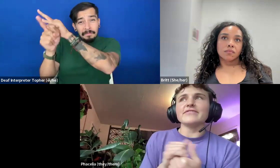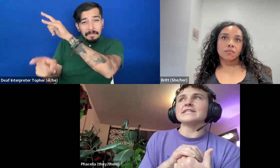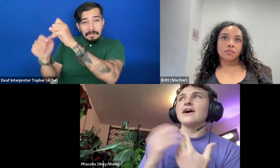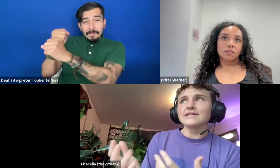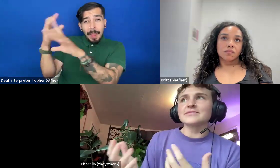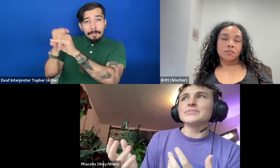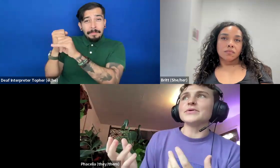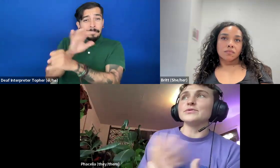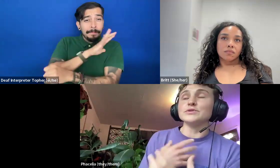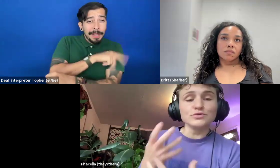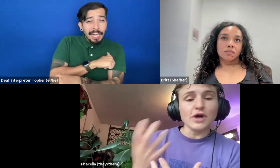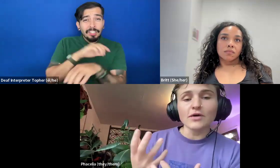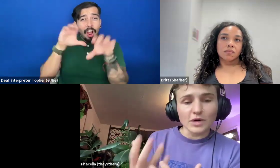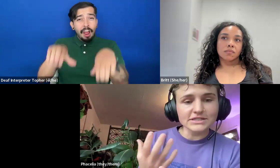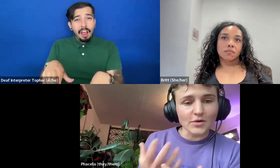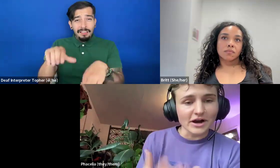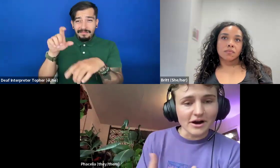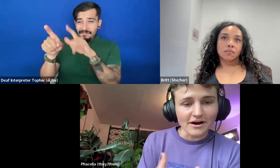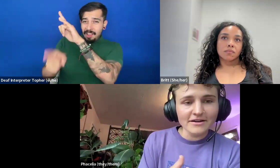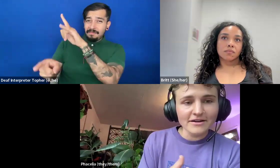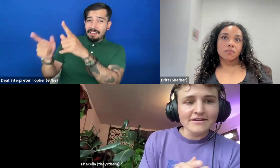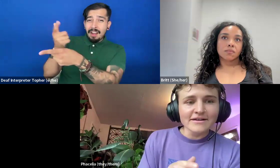But if I talk to people who do know what's going on,